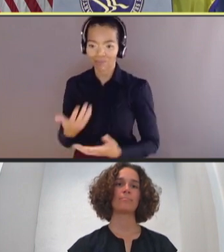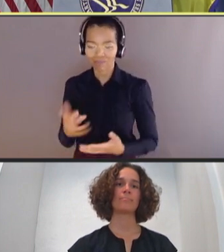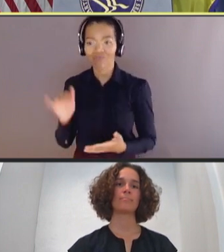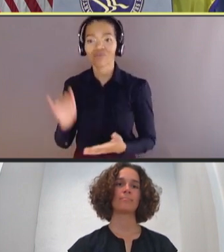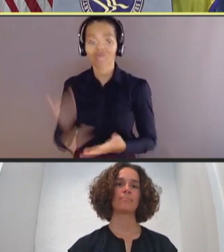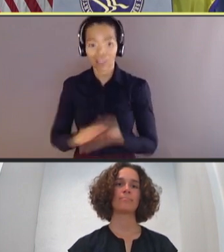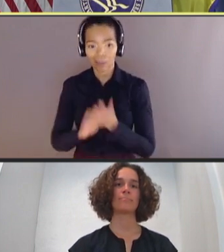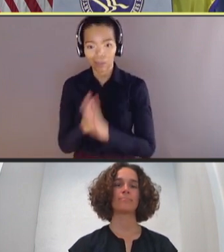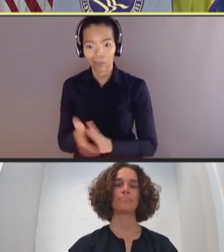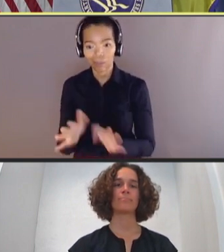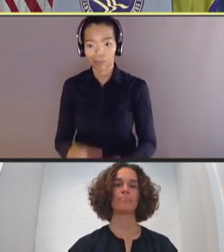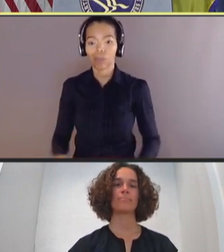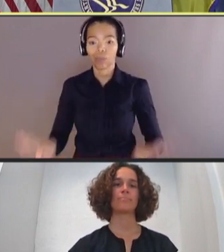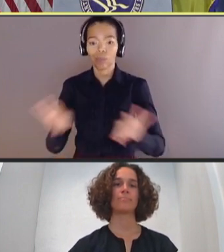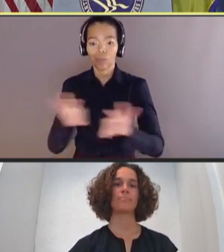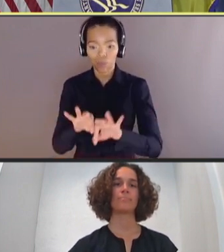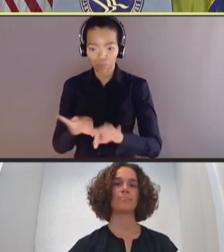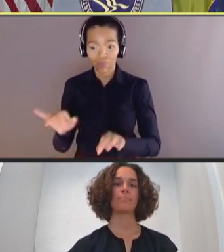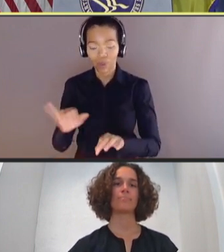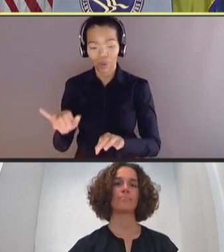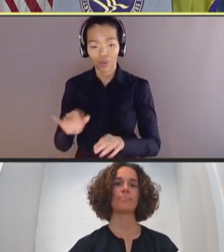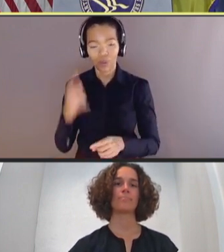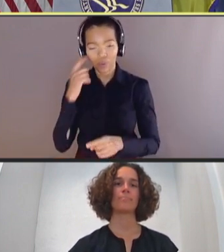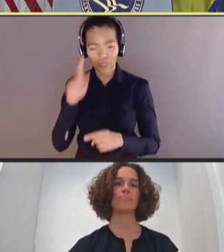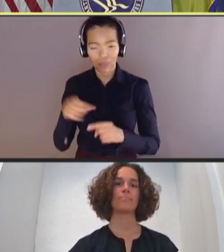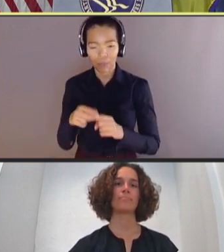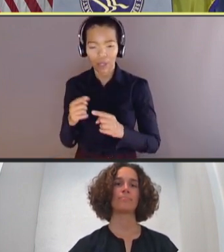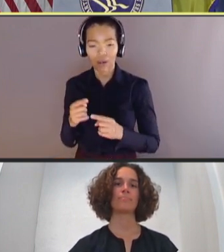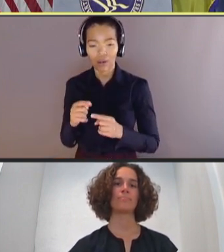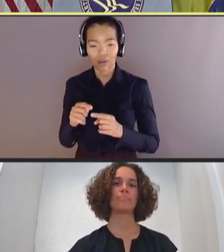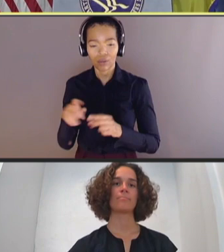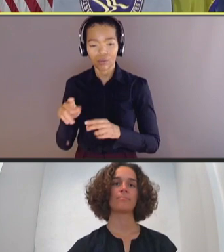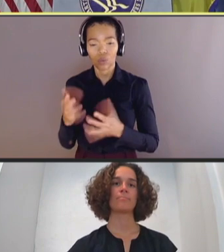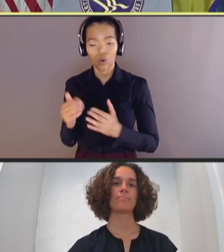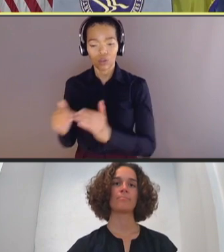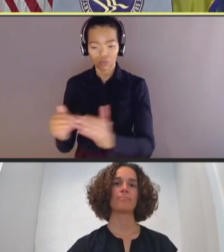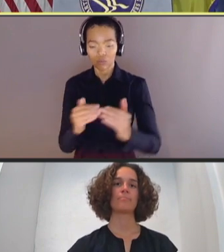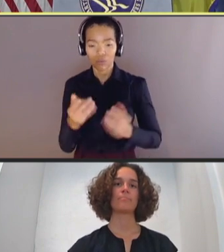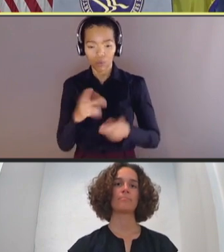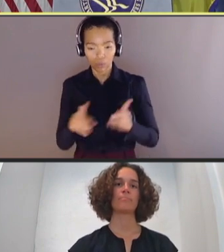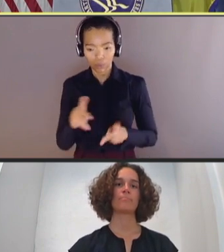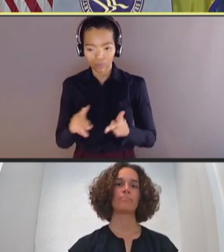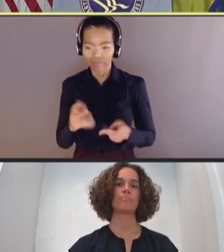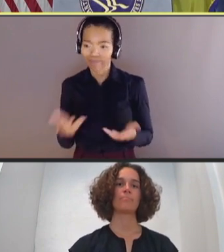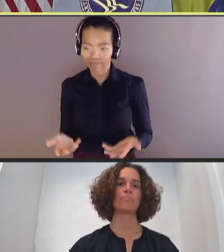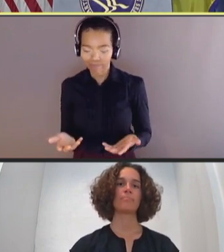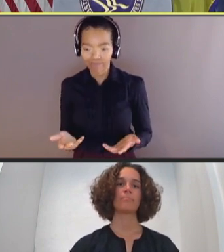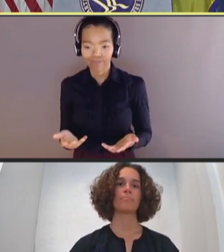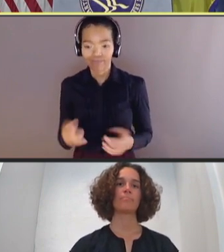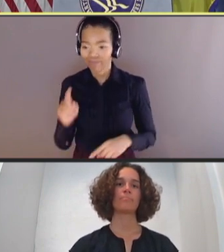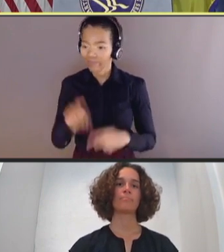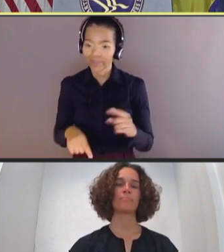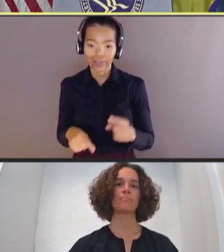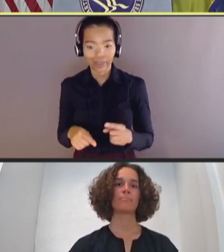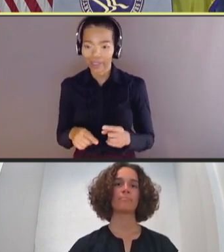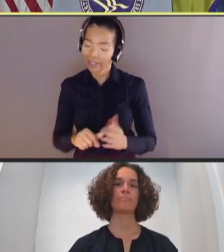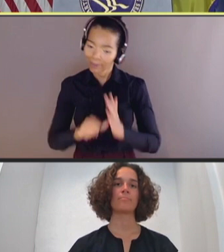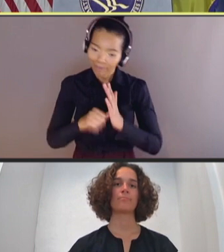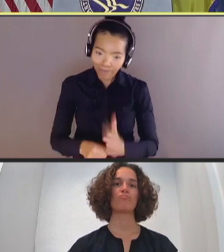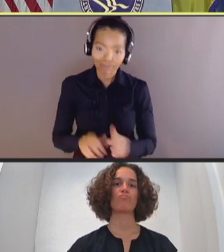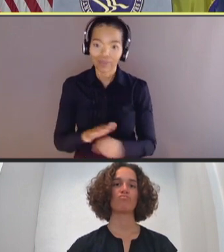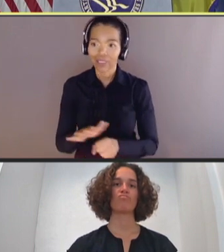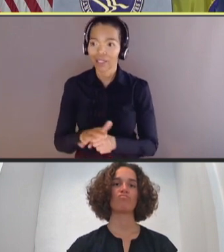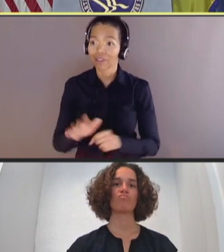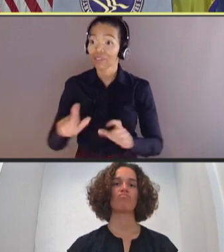important. And from an equity standpoint, it's something that we cannot underline enough.